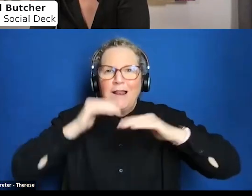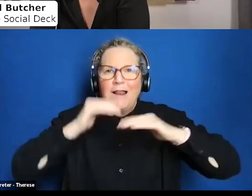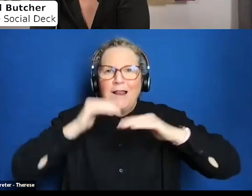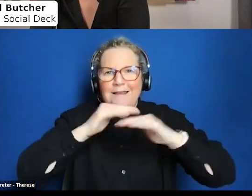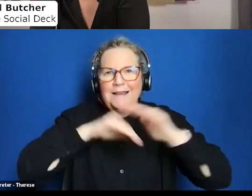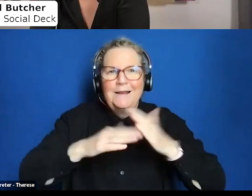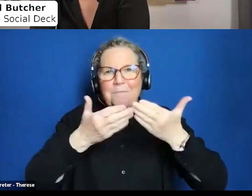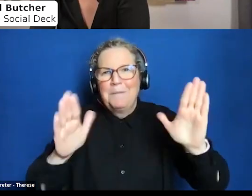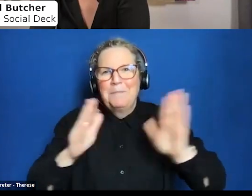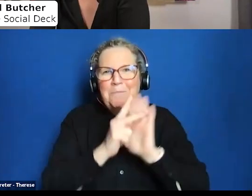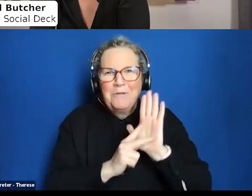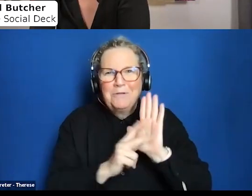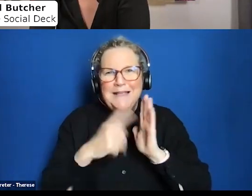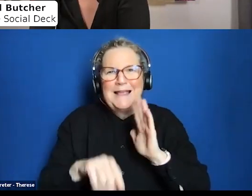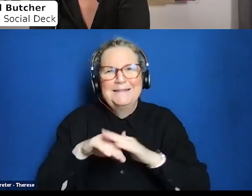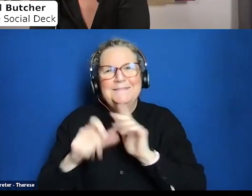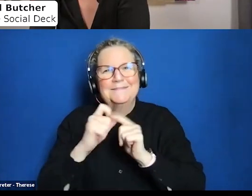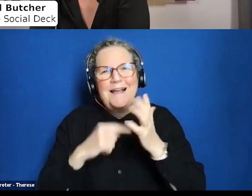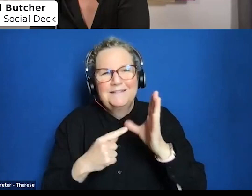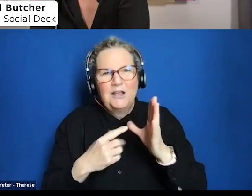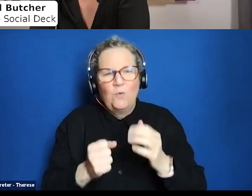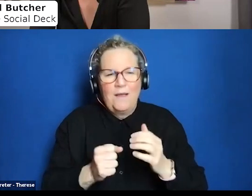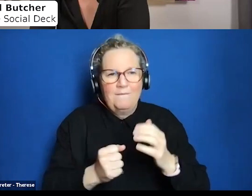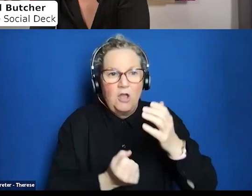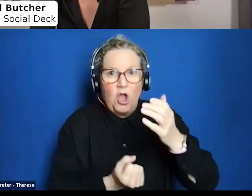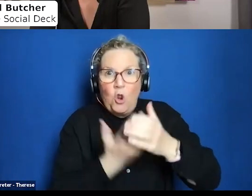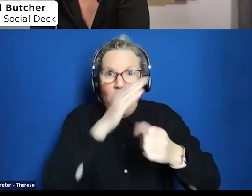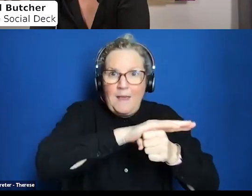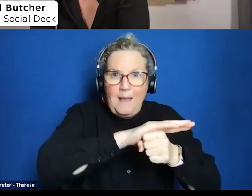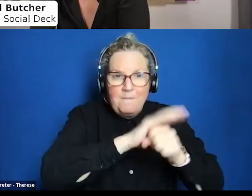and in the data is you have closing the Gap data systems here